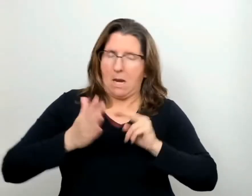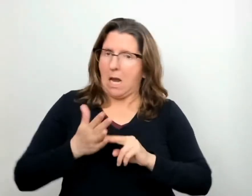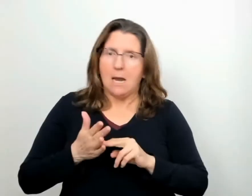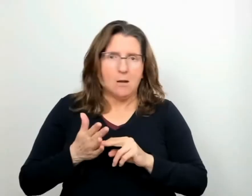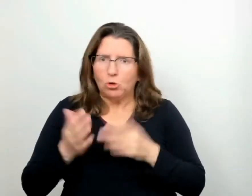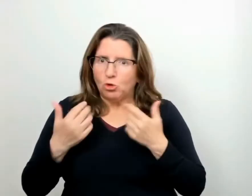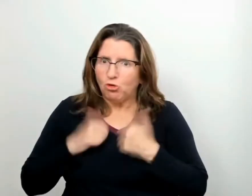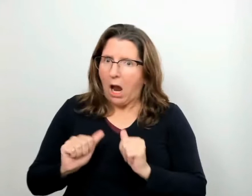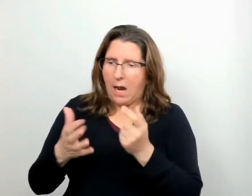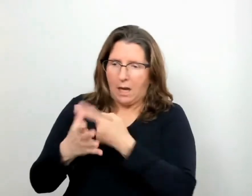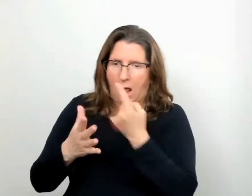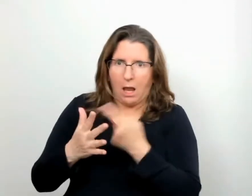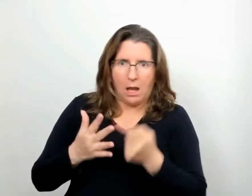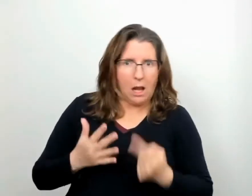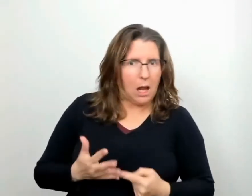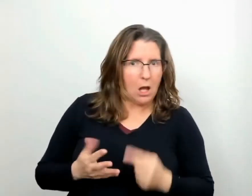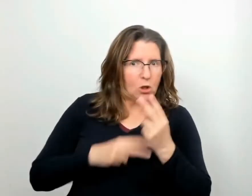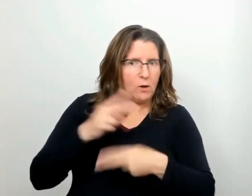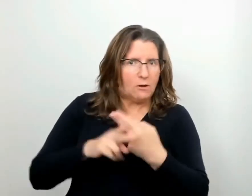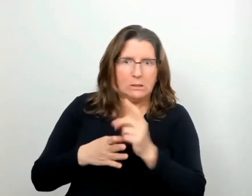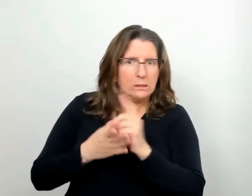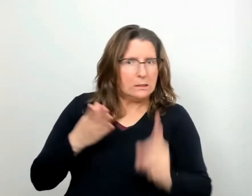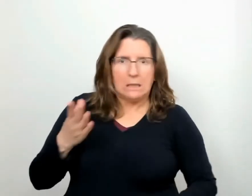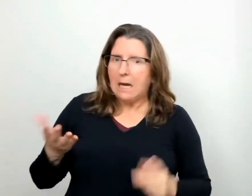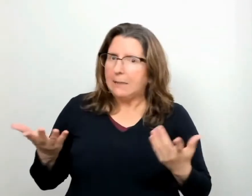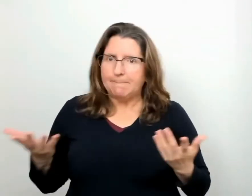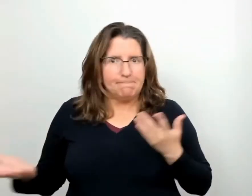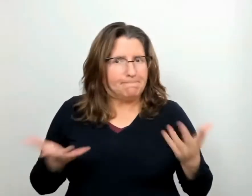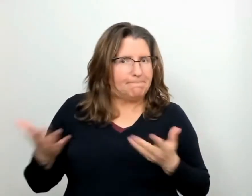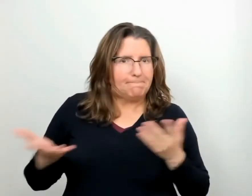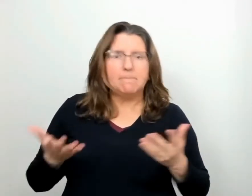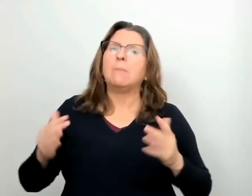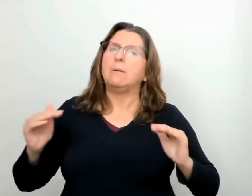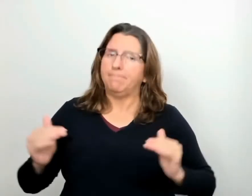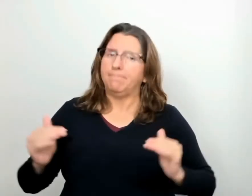It goes beyond universal design, to address their unique needs.